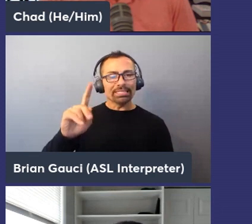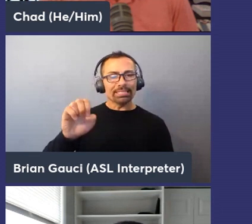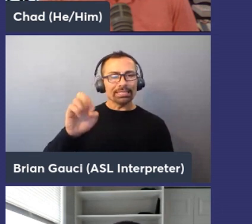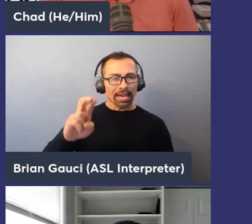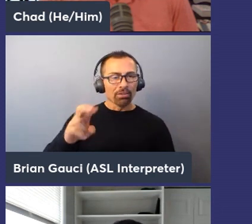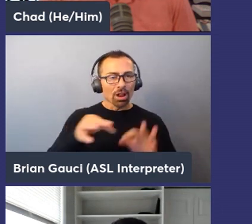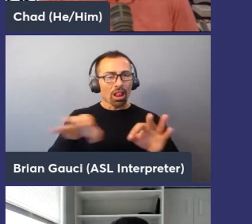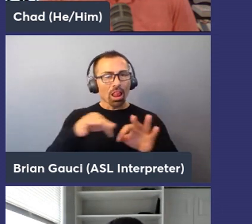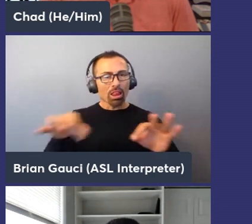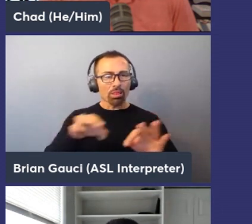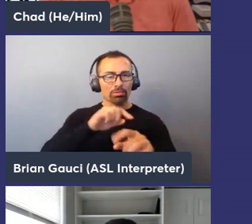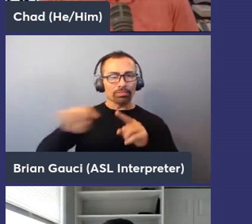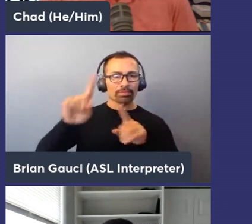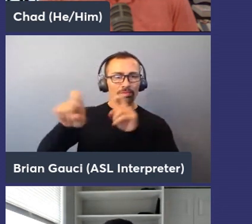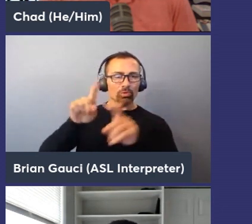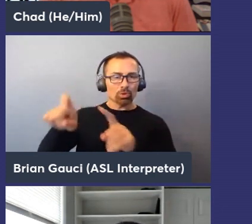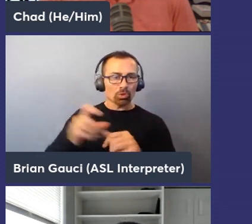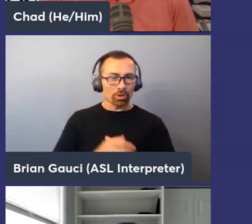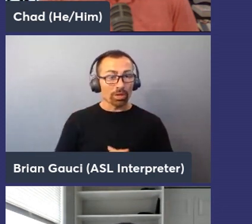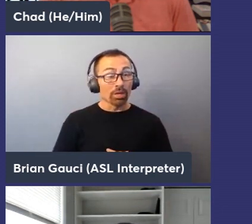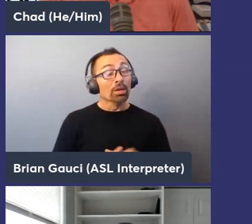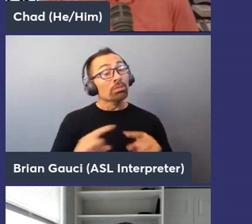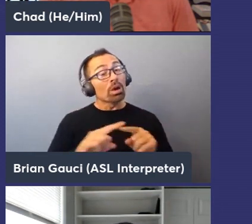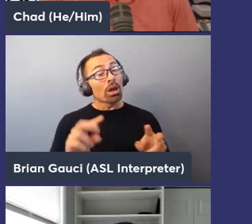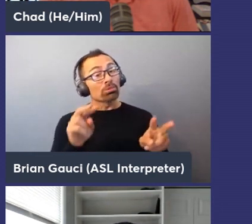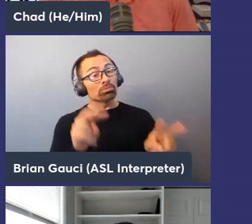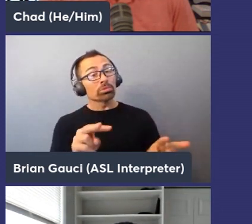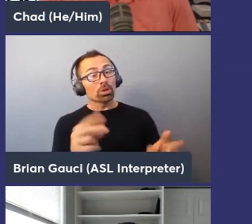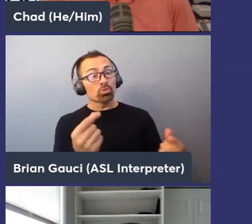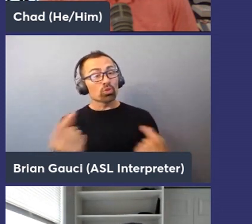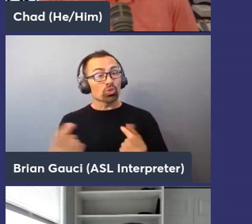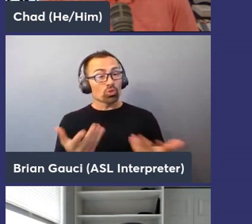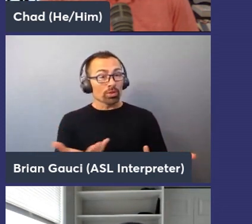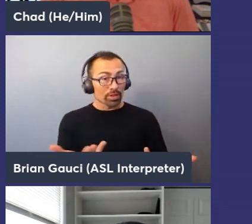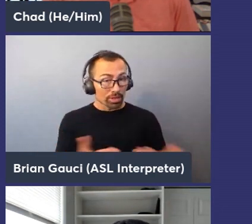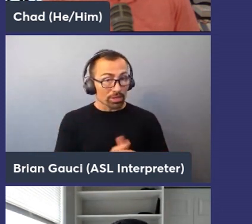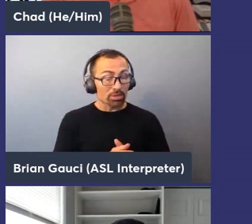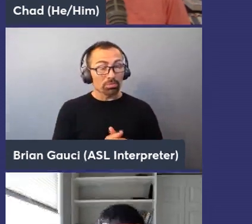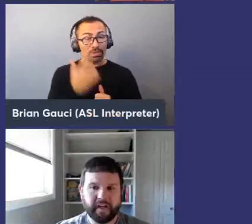'cause just being able to pull back everything in a database isn't particularly helpful.